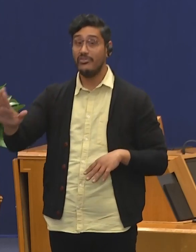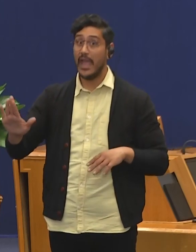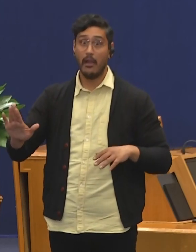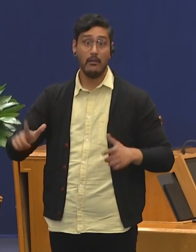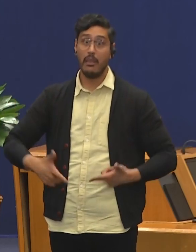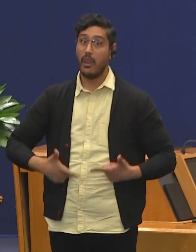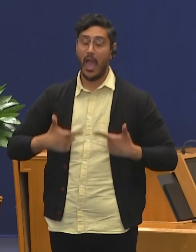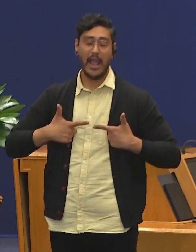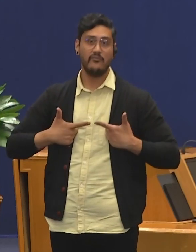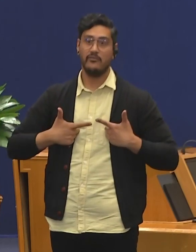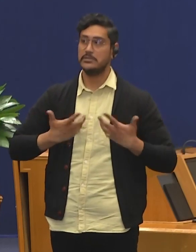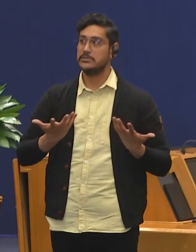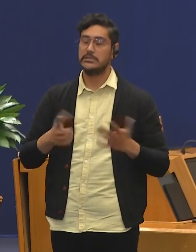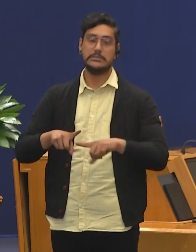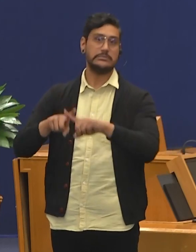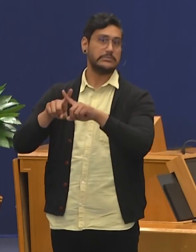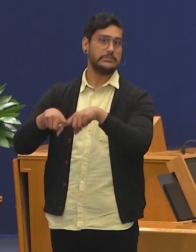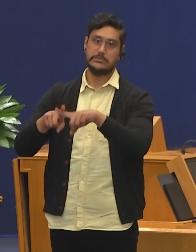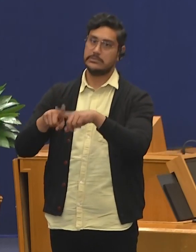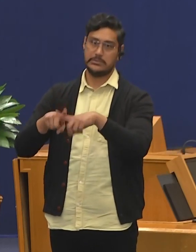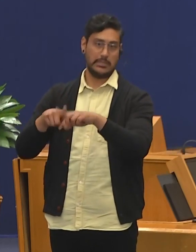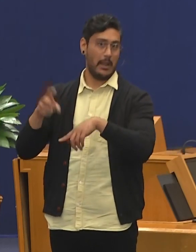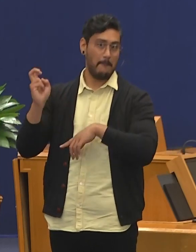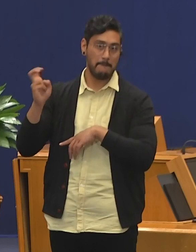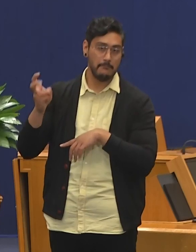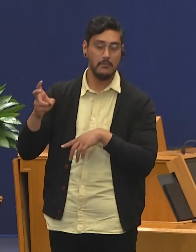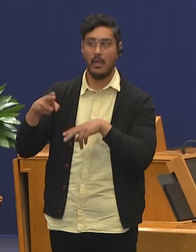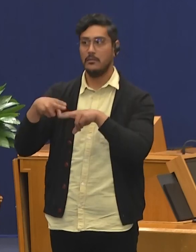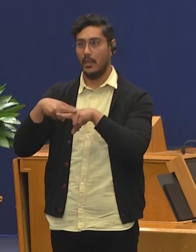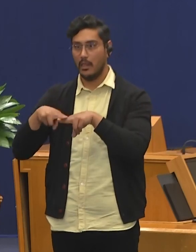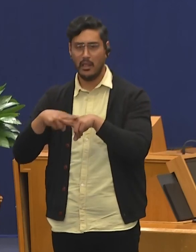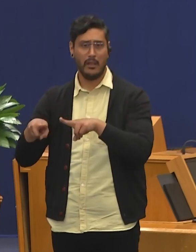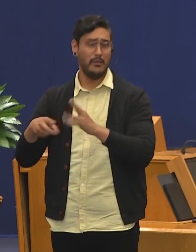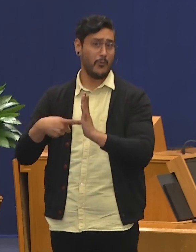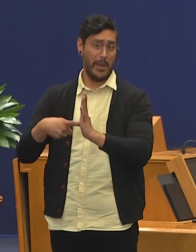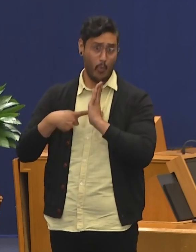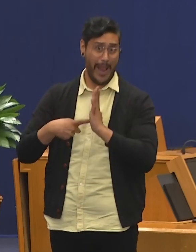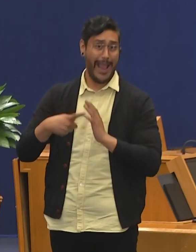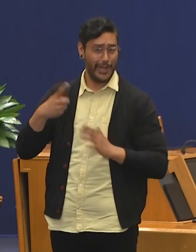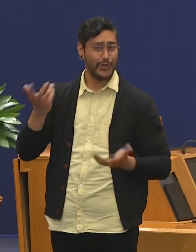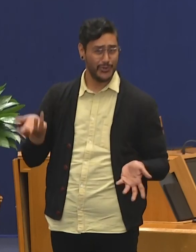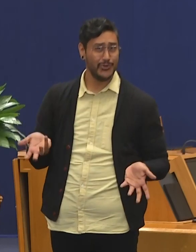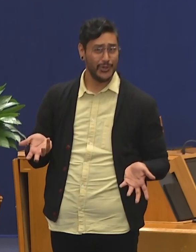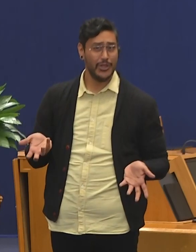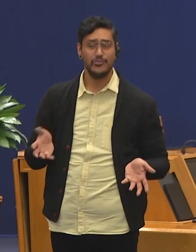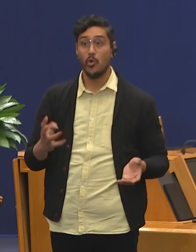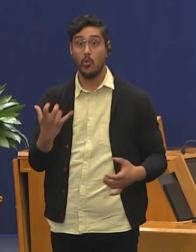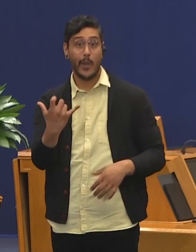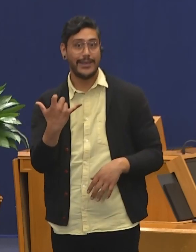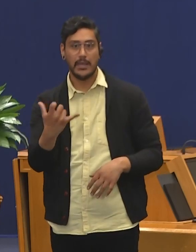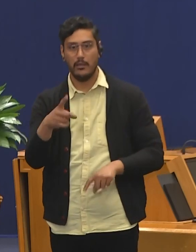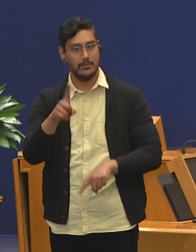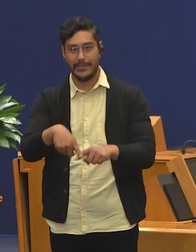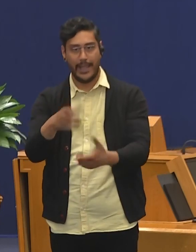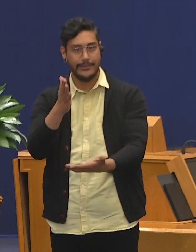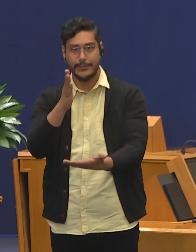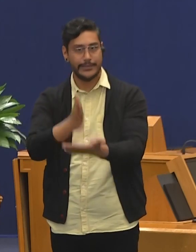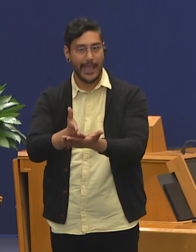PEOPLE THEIR LIVELIHOOD DEPENDS ON THE BUS SERVICE AND THE RAIL SERVICE. SO I DON'T THINK WE'RE IN A